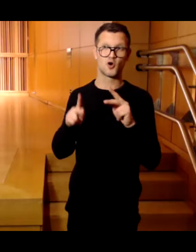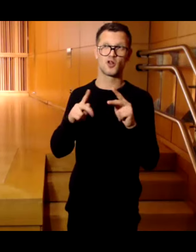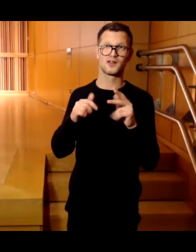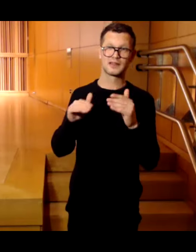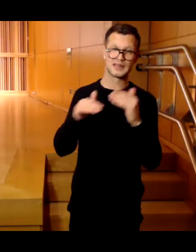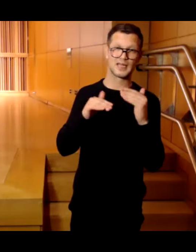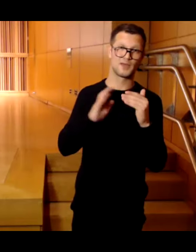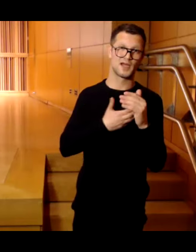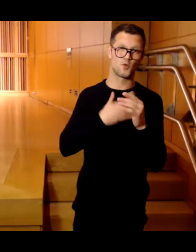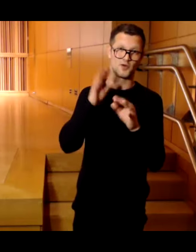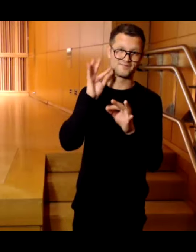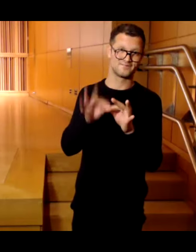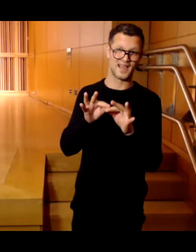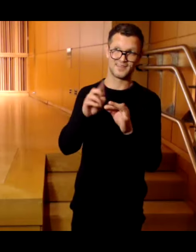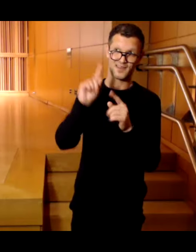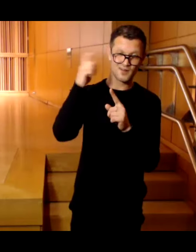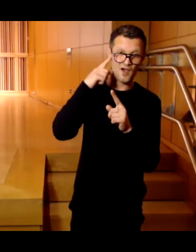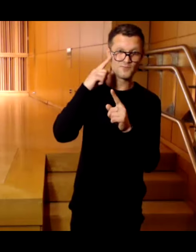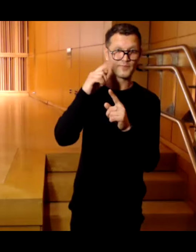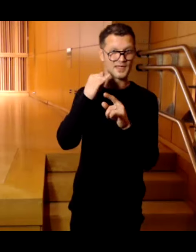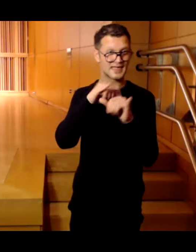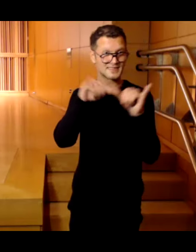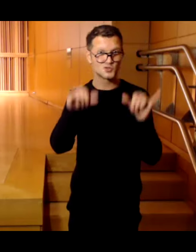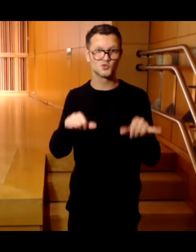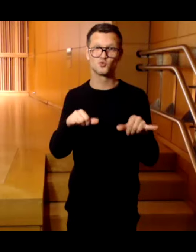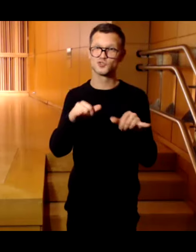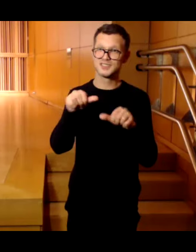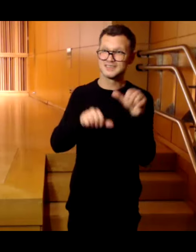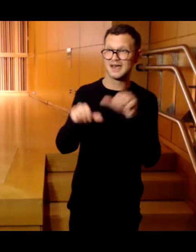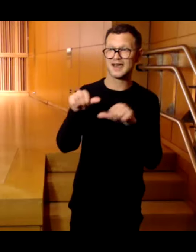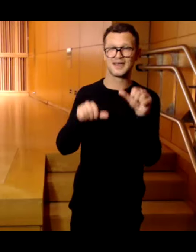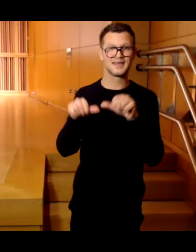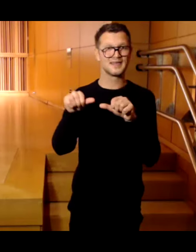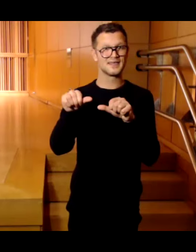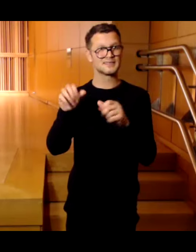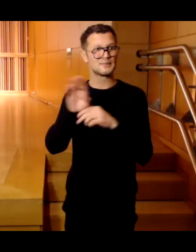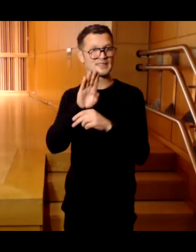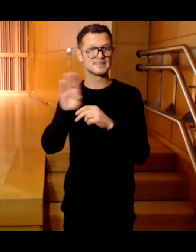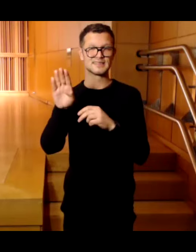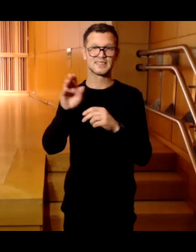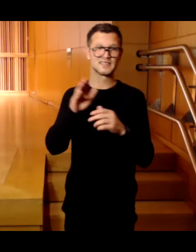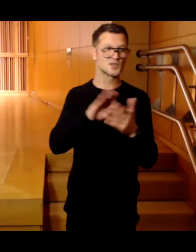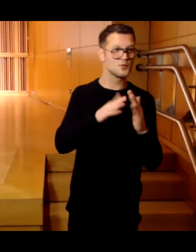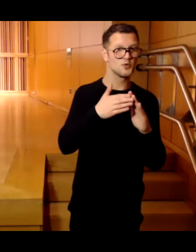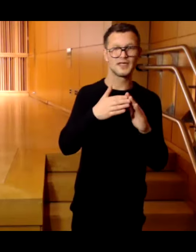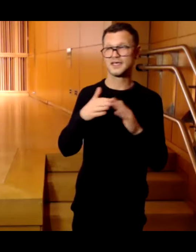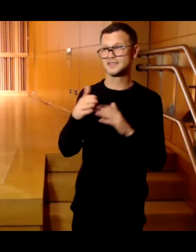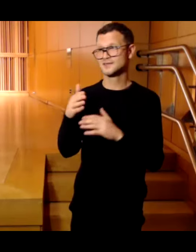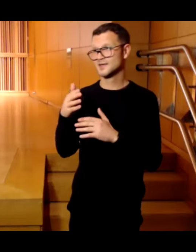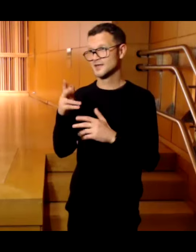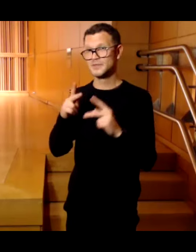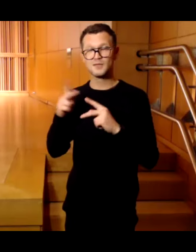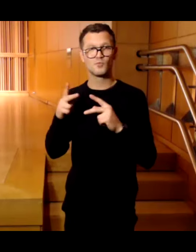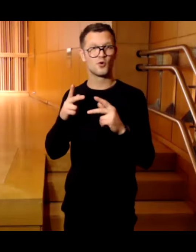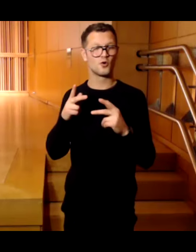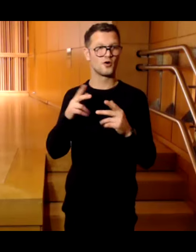The faith in our governments, our institutions, our sciences, our bureaucracies, our communities, our neighbors, and yes, our religious institutions.